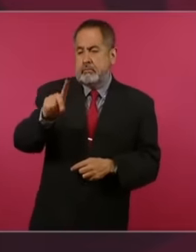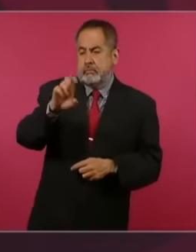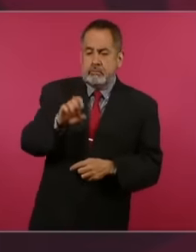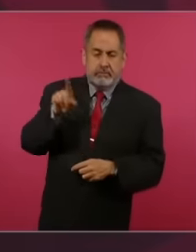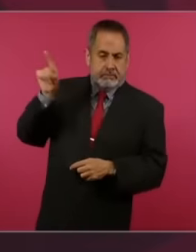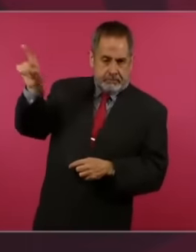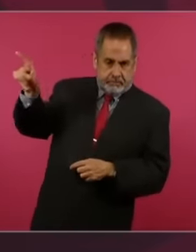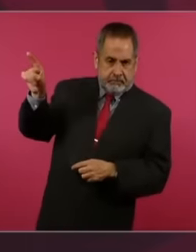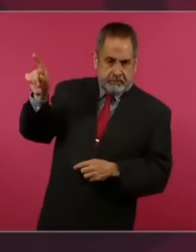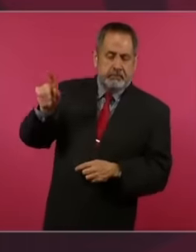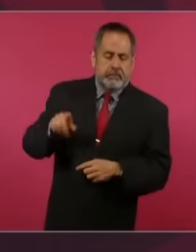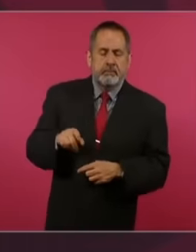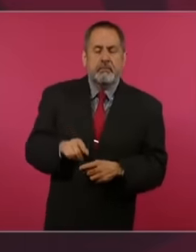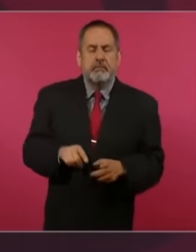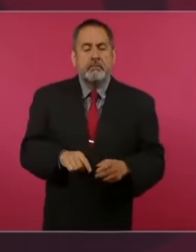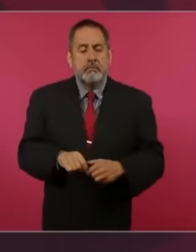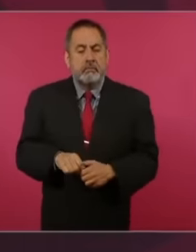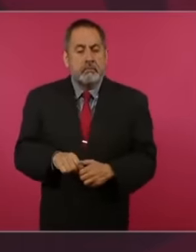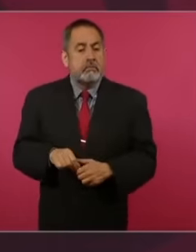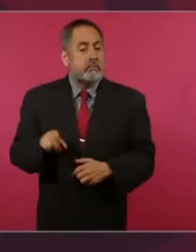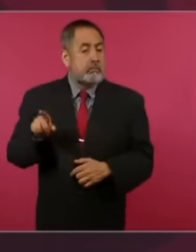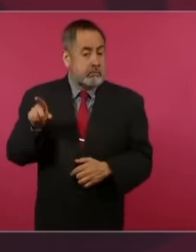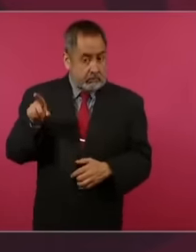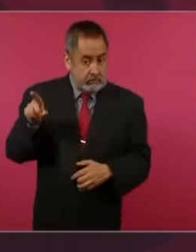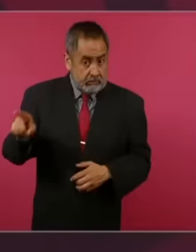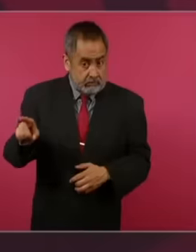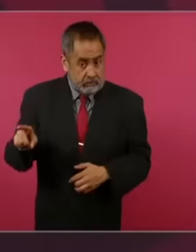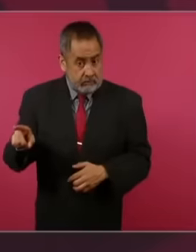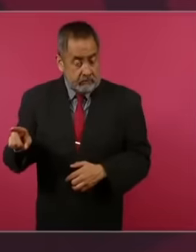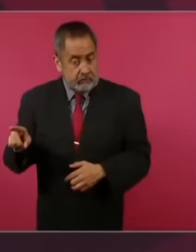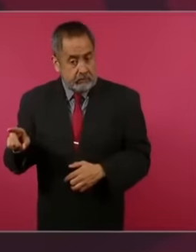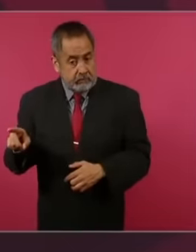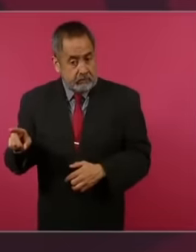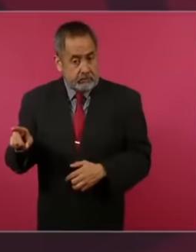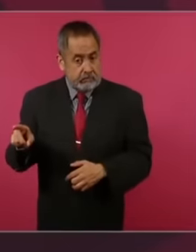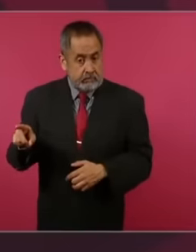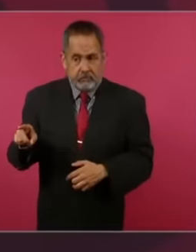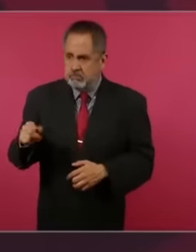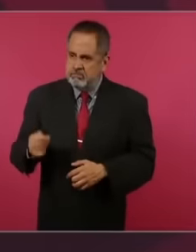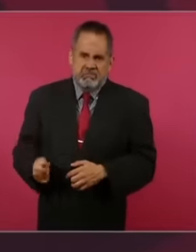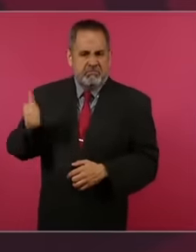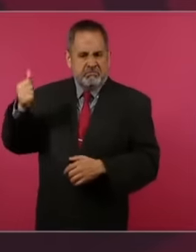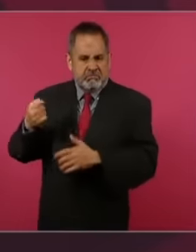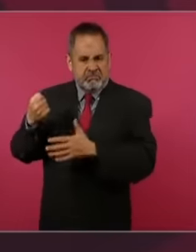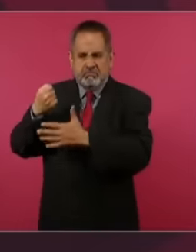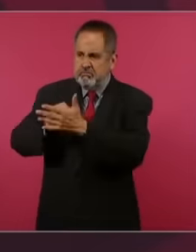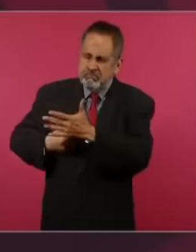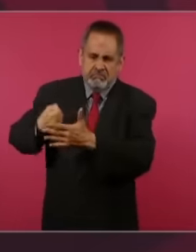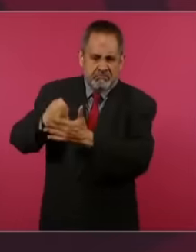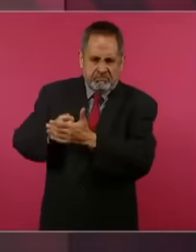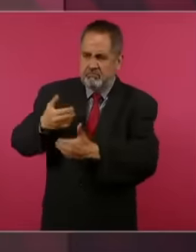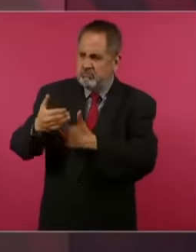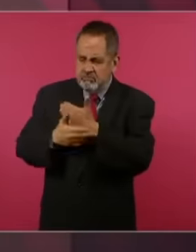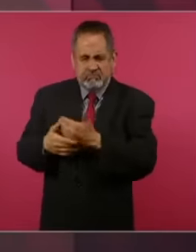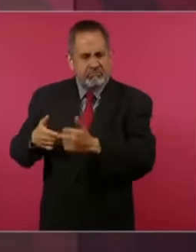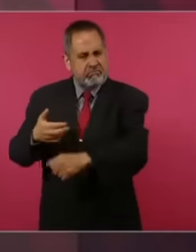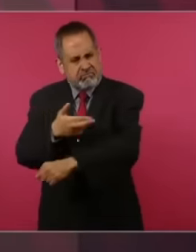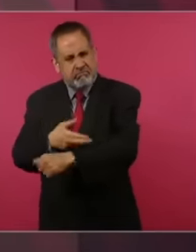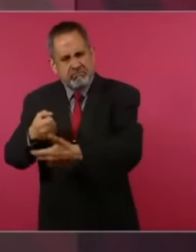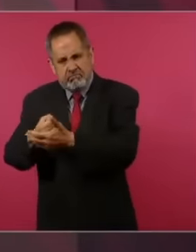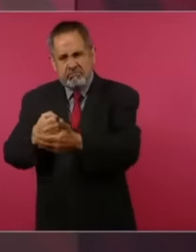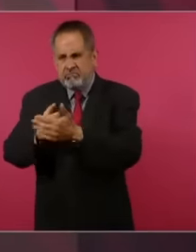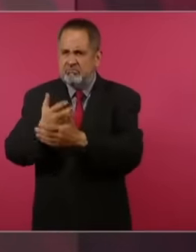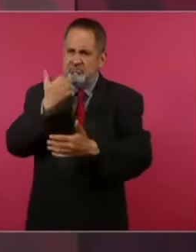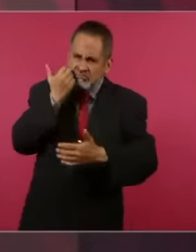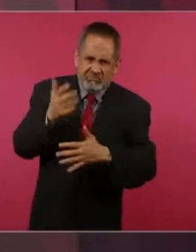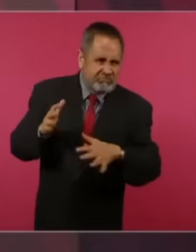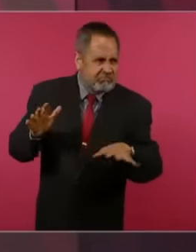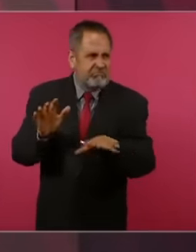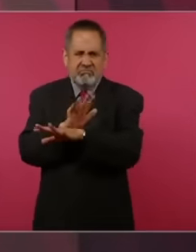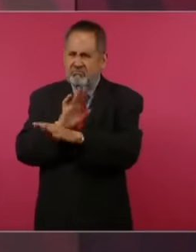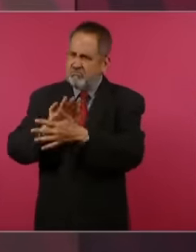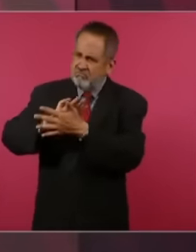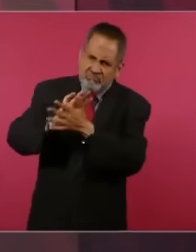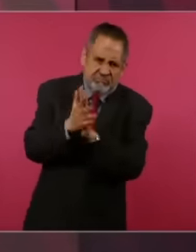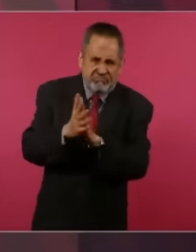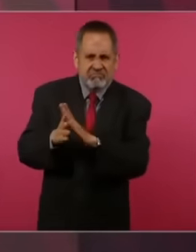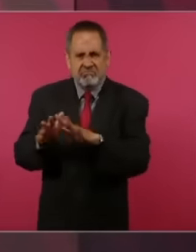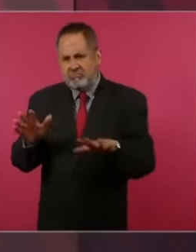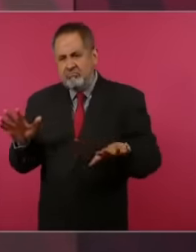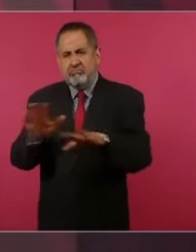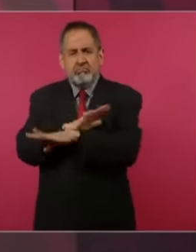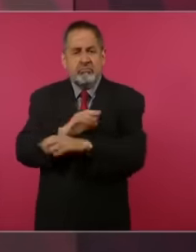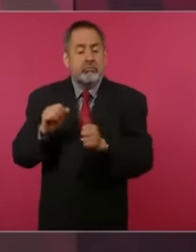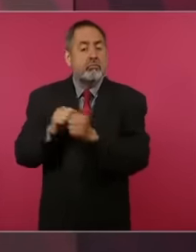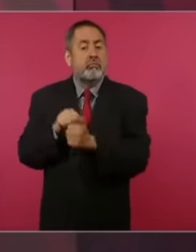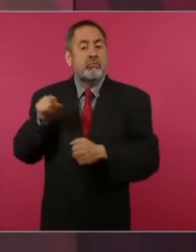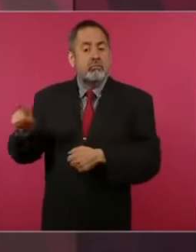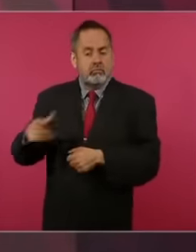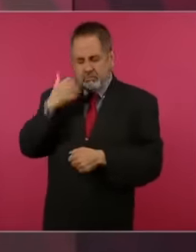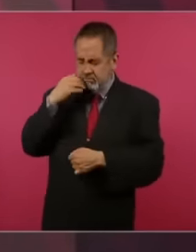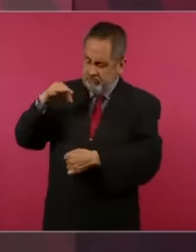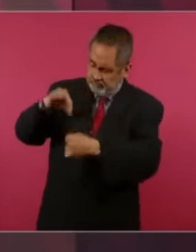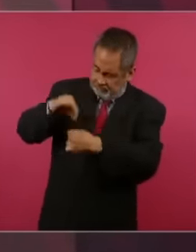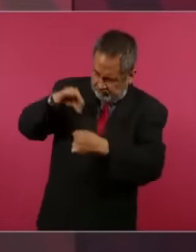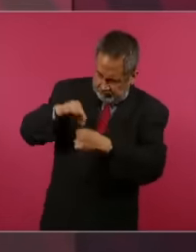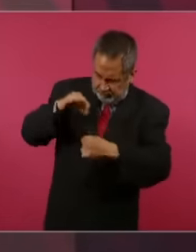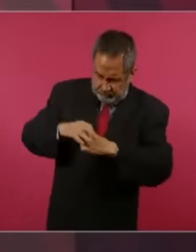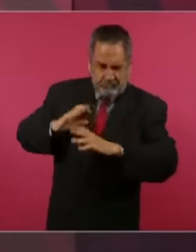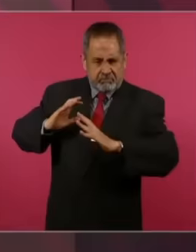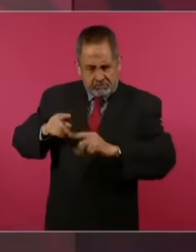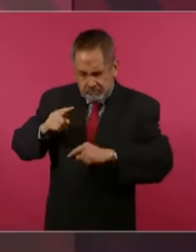and he was one of the precursors of the changes through electoral means and through peaceful means and at that